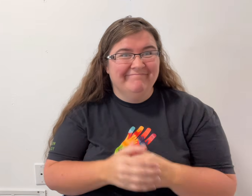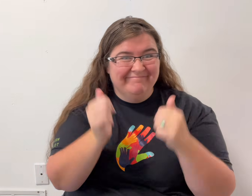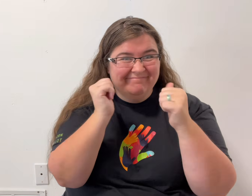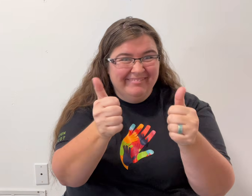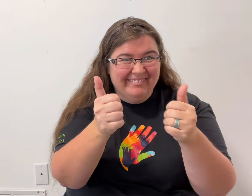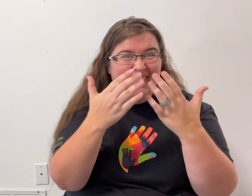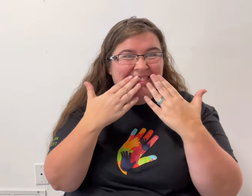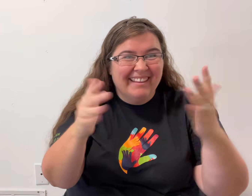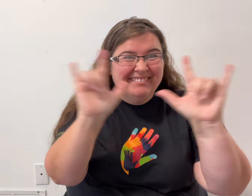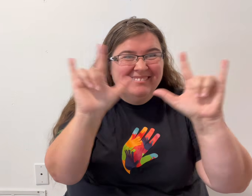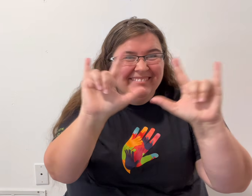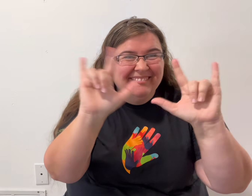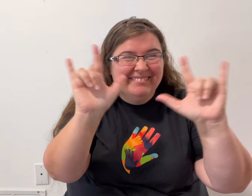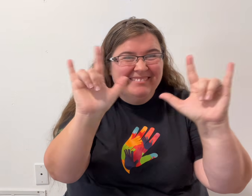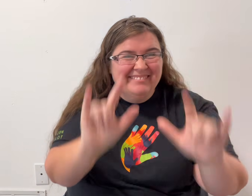Alrighty? Love ya!